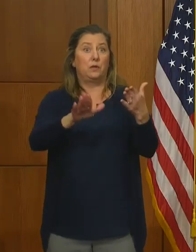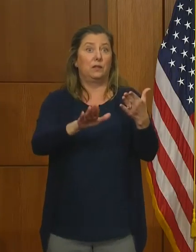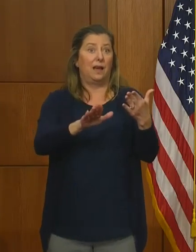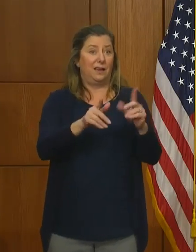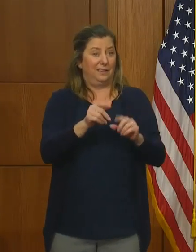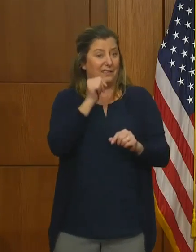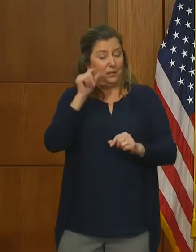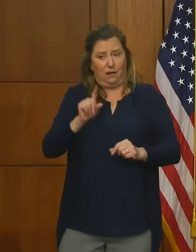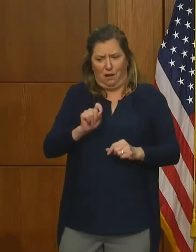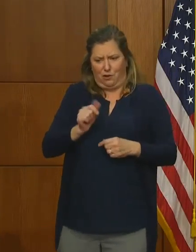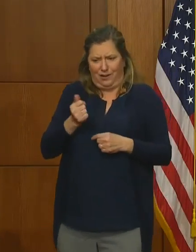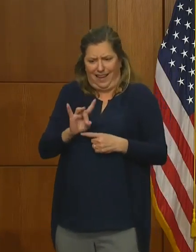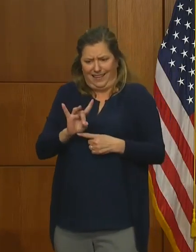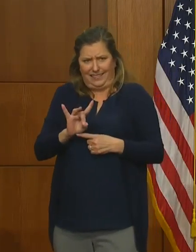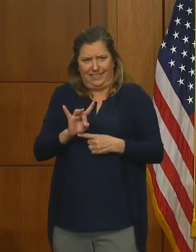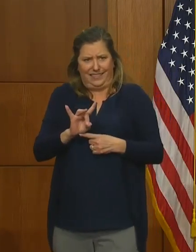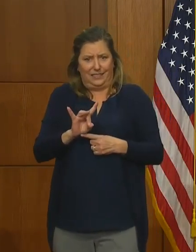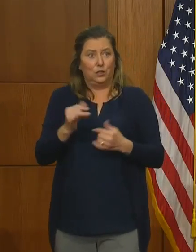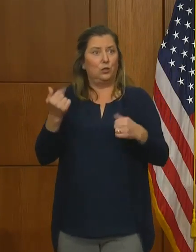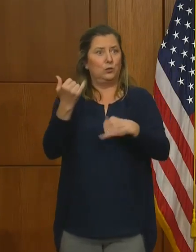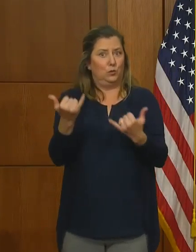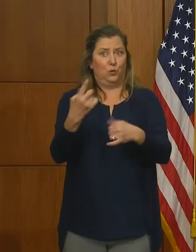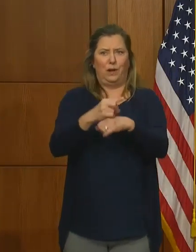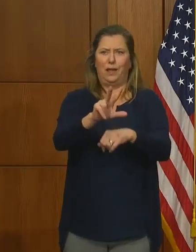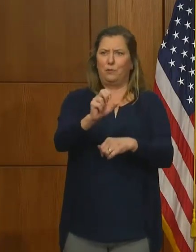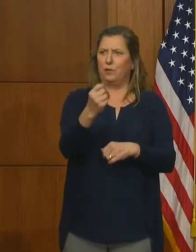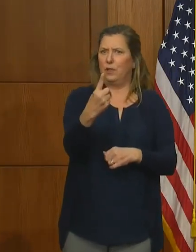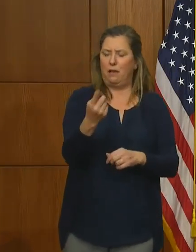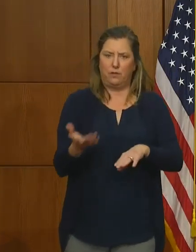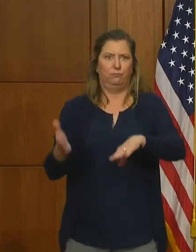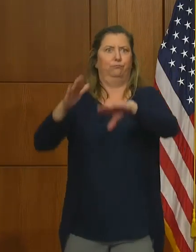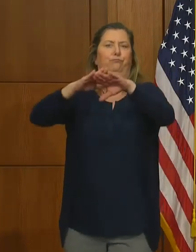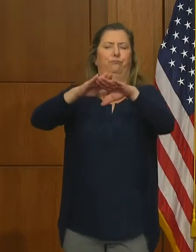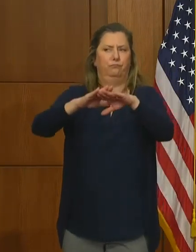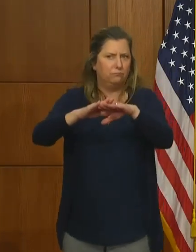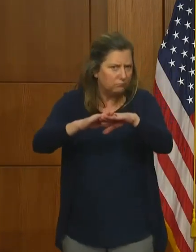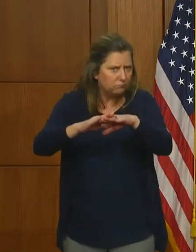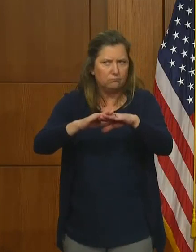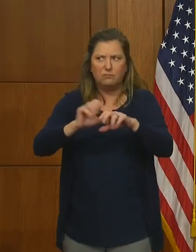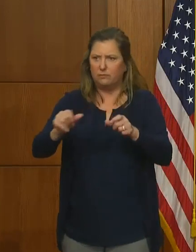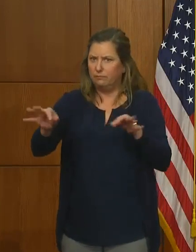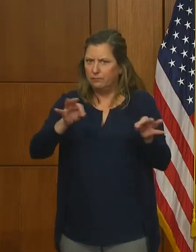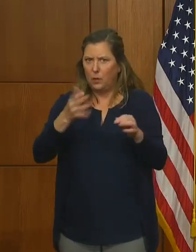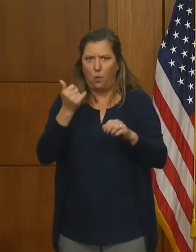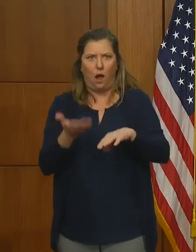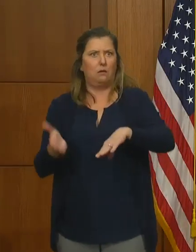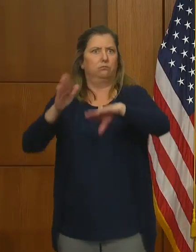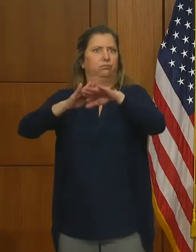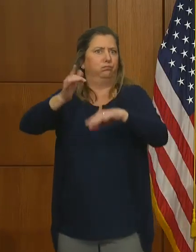WHICH THE NUMBER OF DEATHS REPORTED WENT FROM A HUNDRED EIGHTEEN YESTERDAY THE THREE